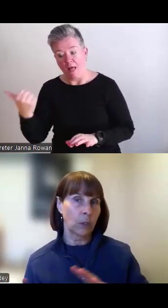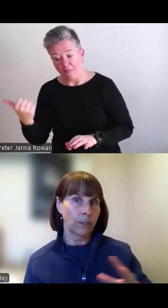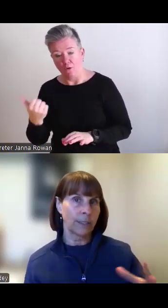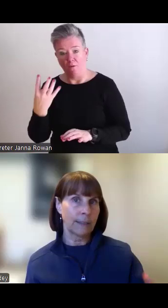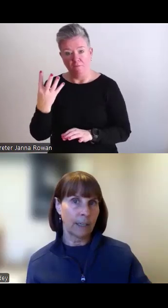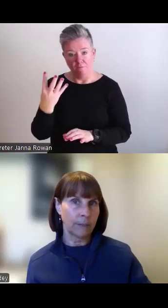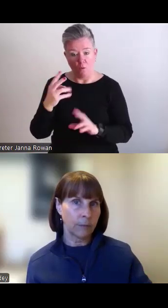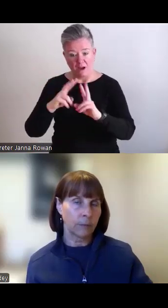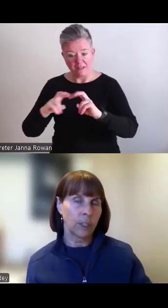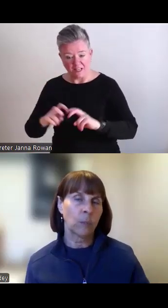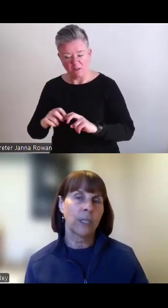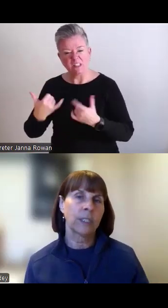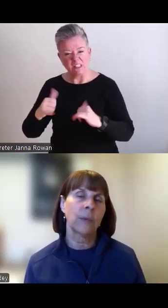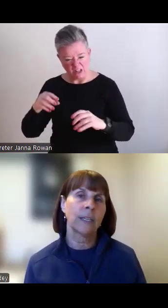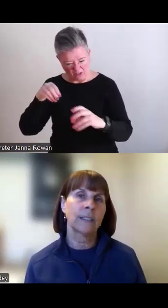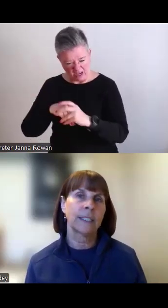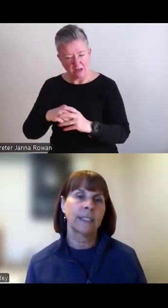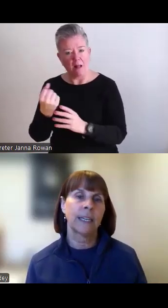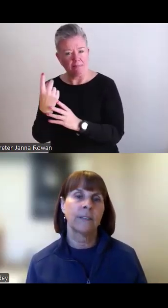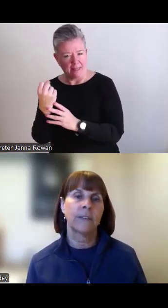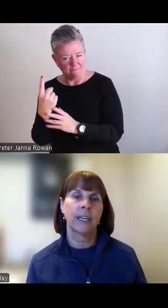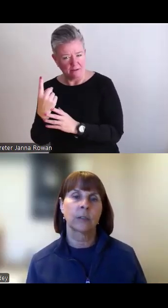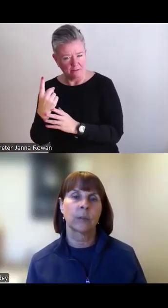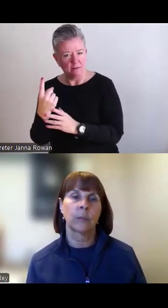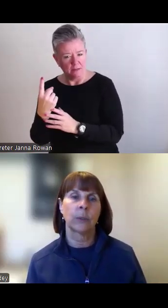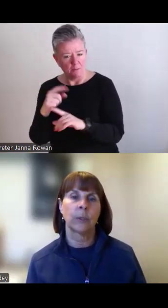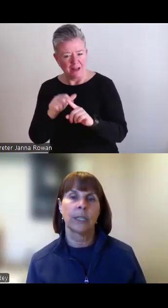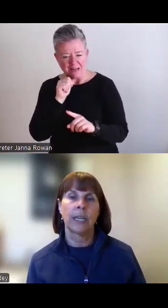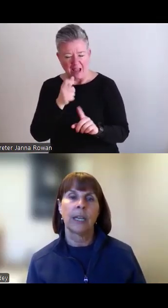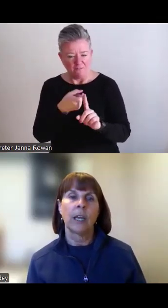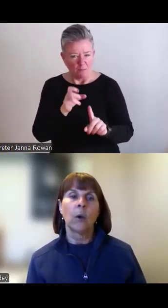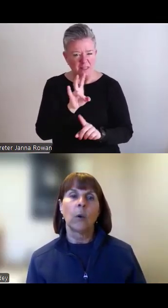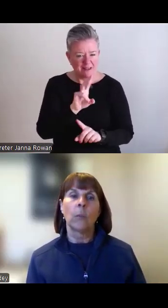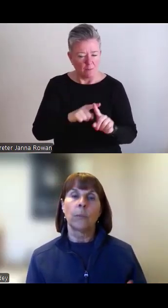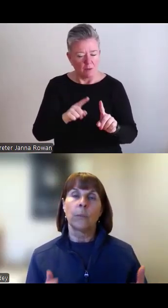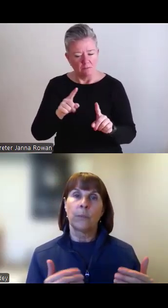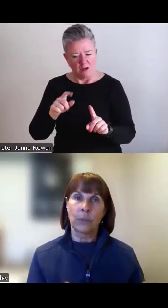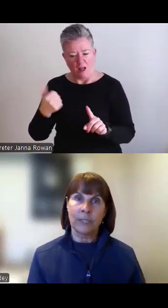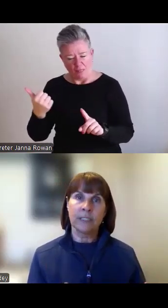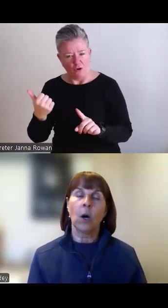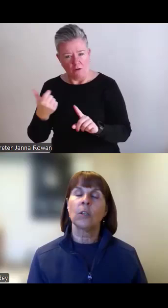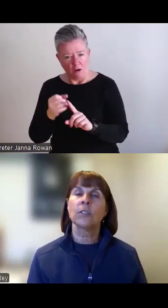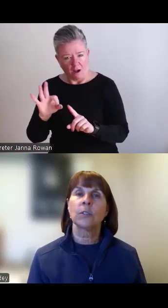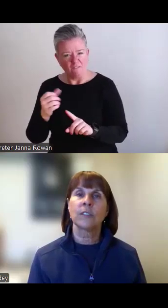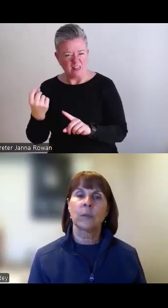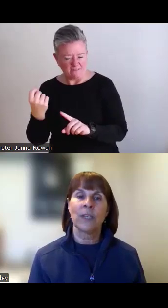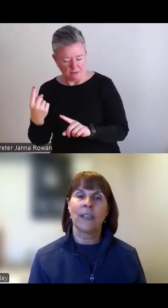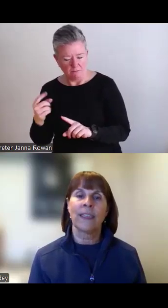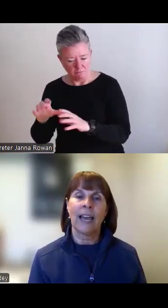that's part of the eleven recommended by the LEAD-K advisory board, please also submit